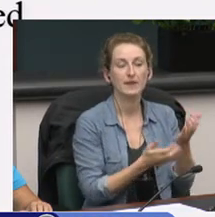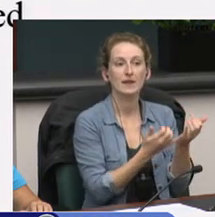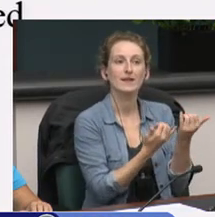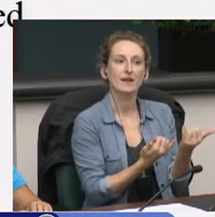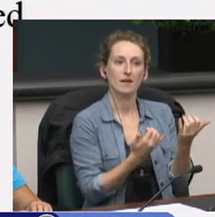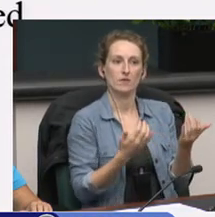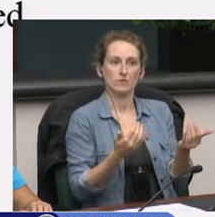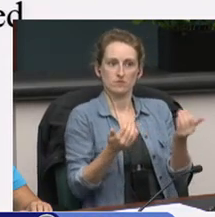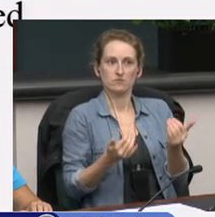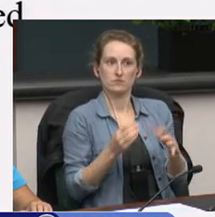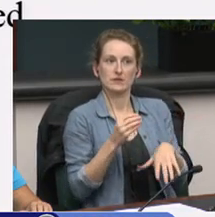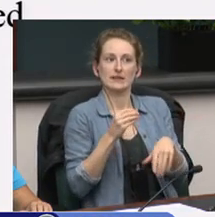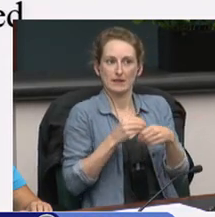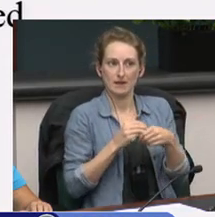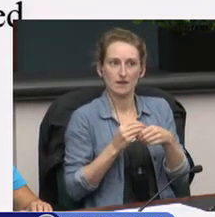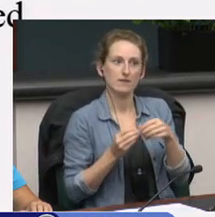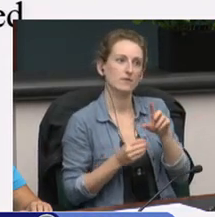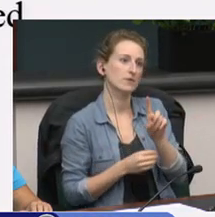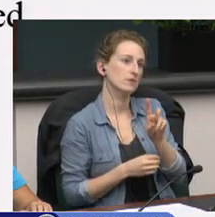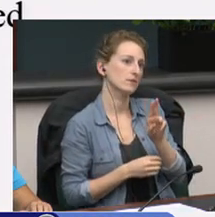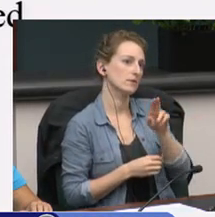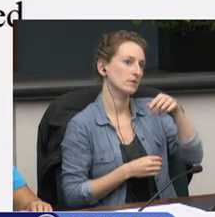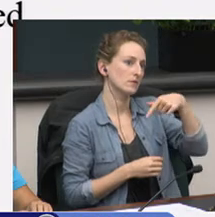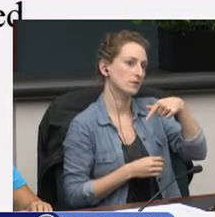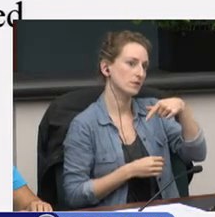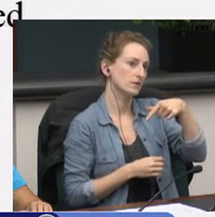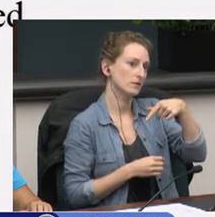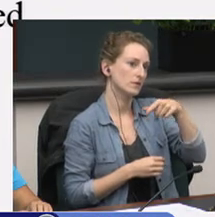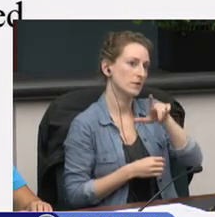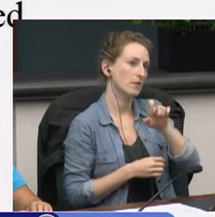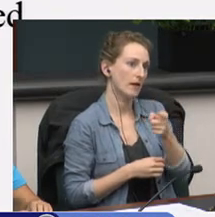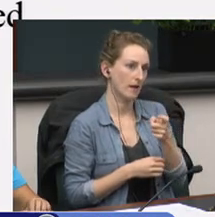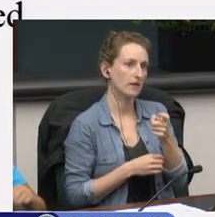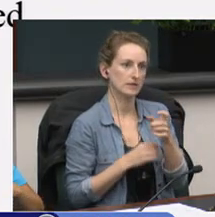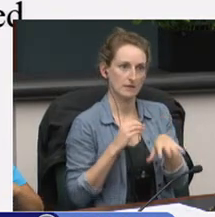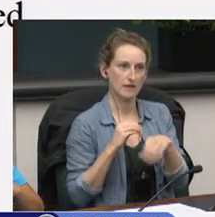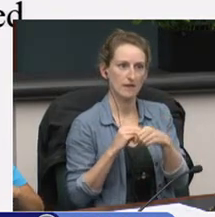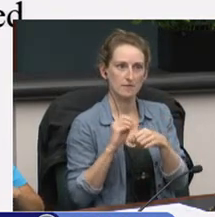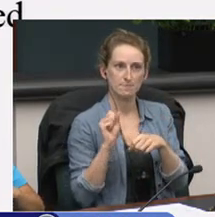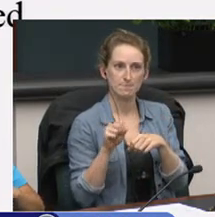maximum parking standards were updated and simplified and we're looking at